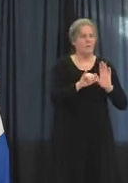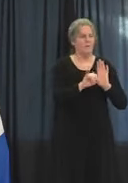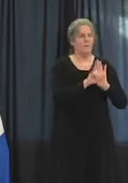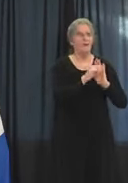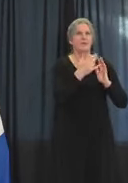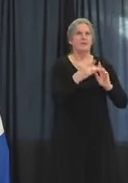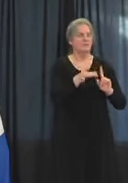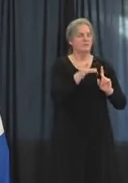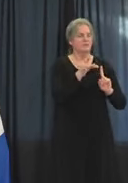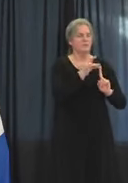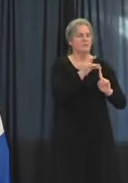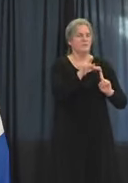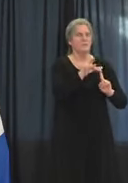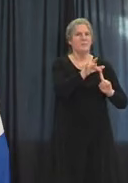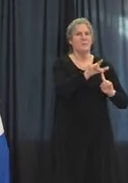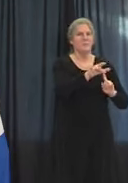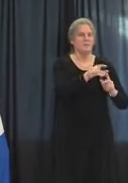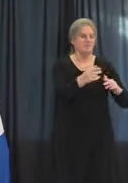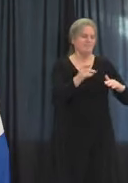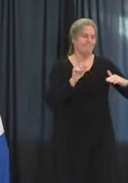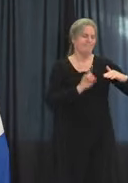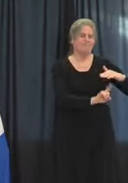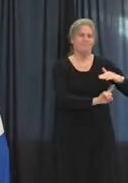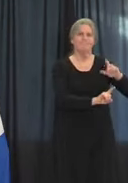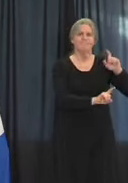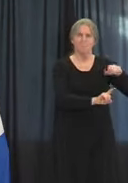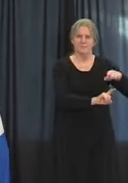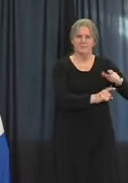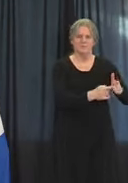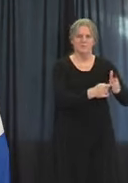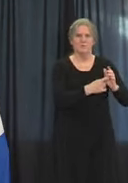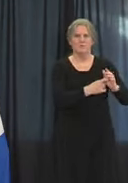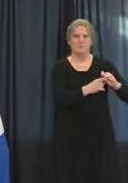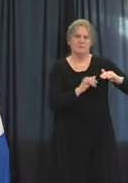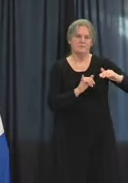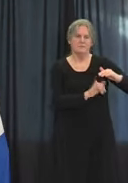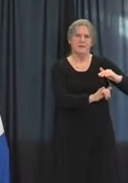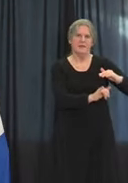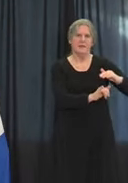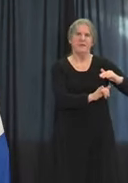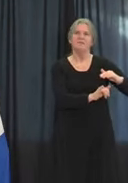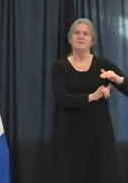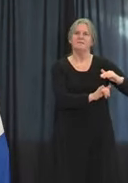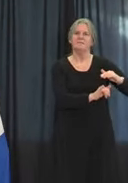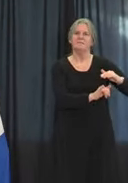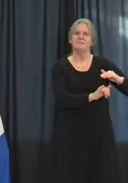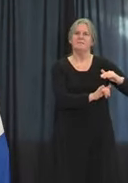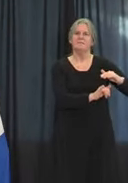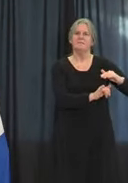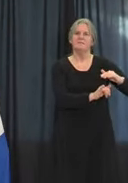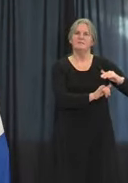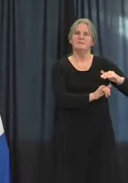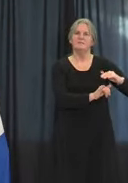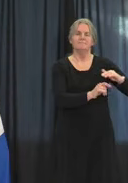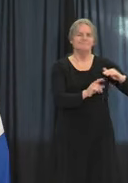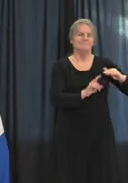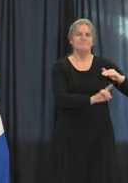are identified as contacts and then required to self isolate as part of that contact